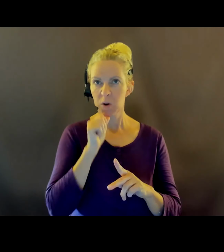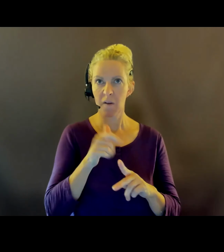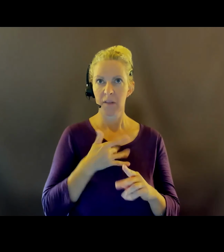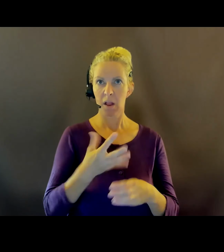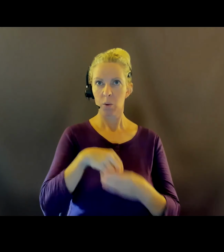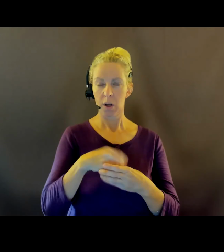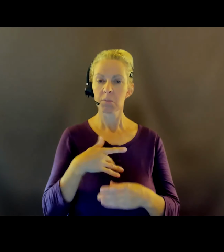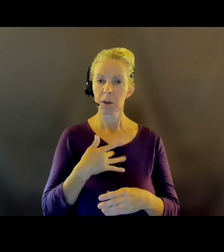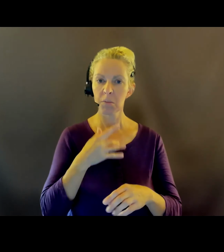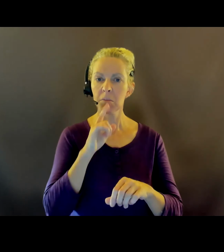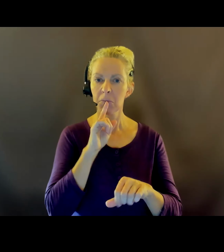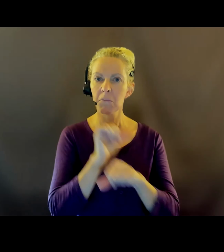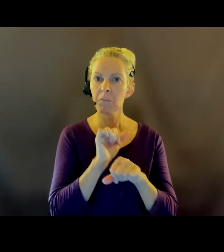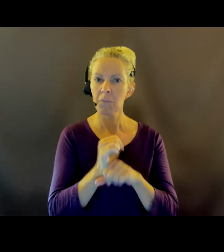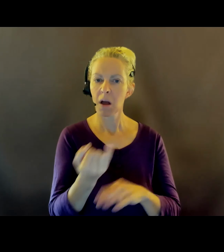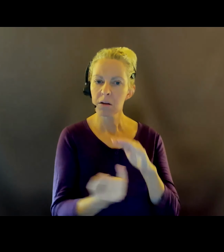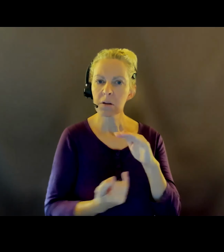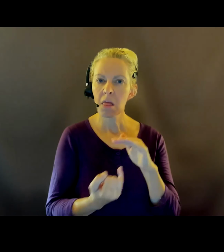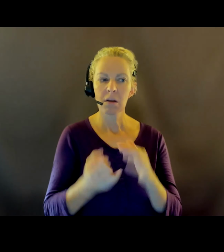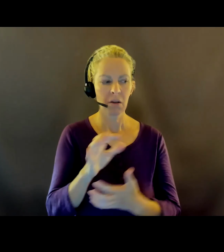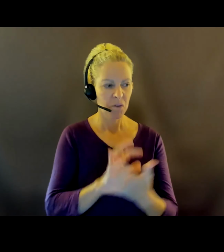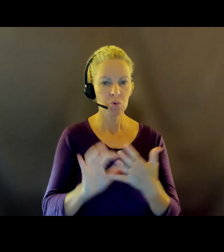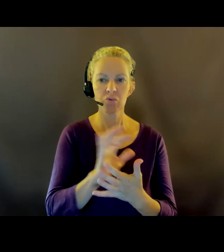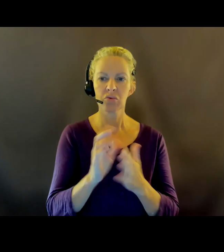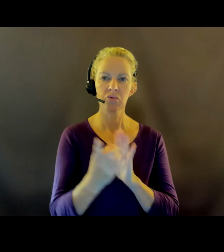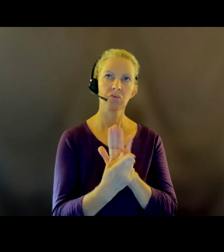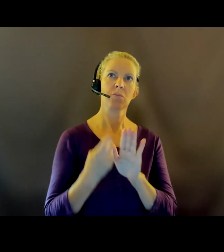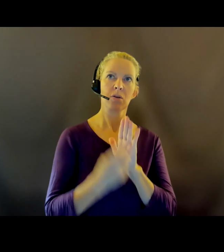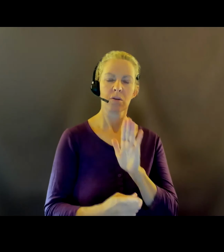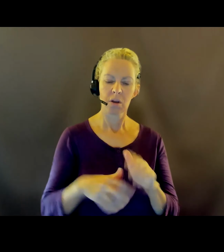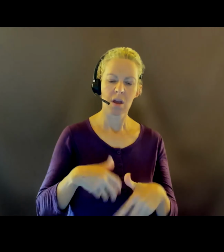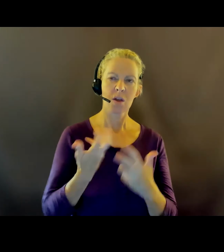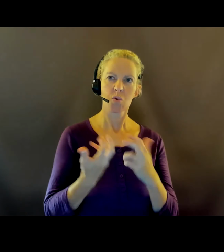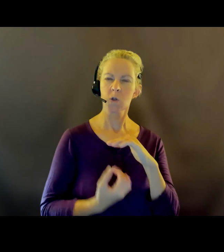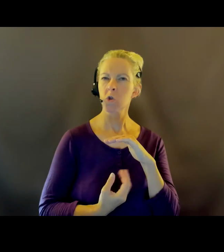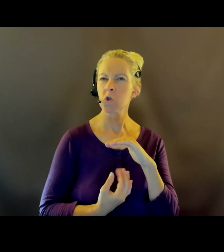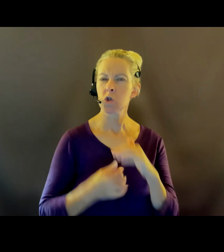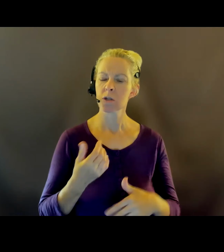It like they are isolated and confused, discriminated against, angry, vulnerable.